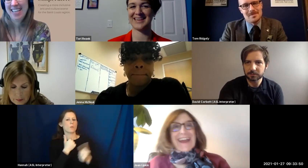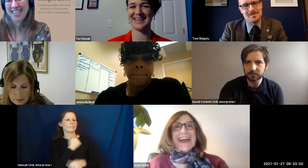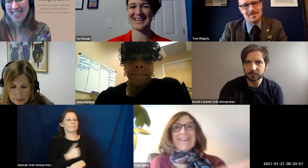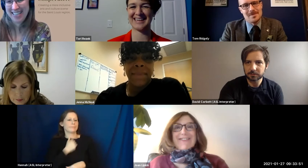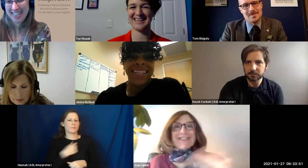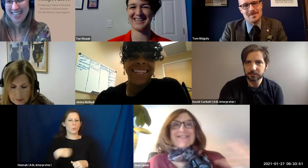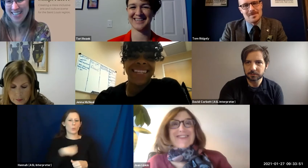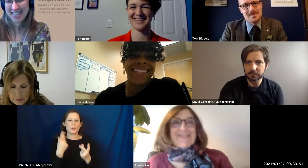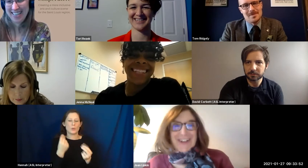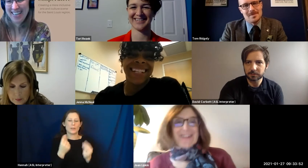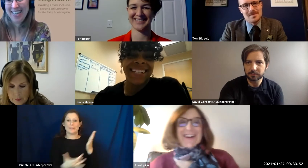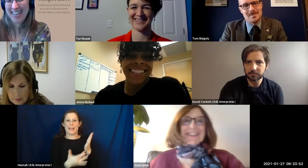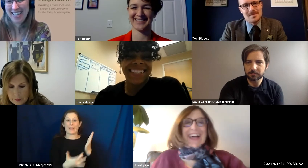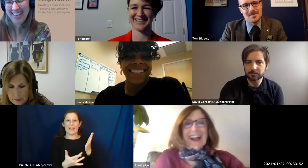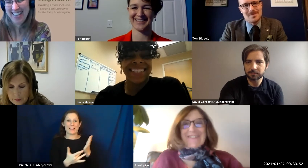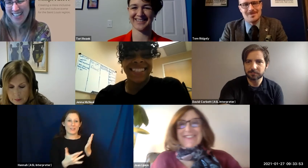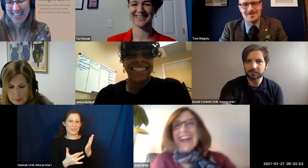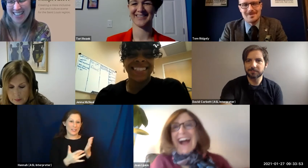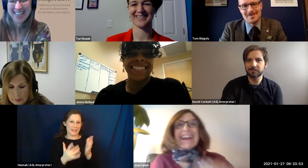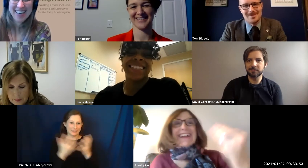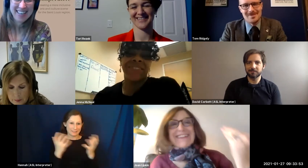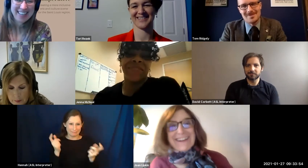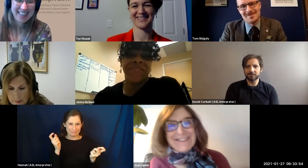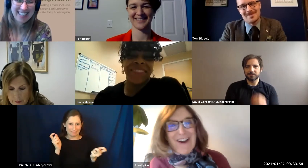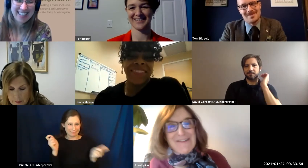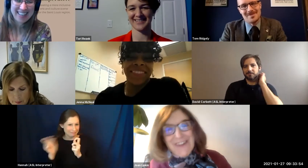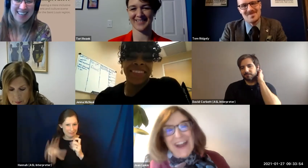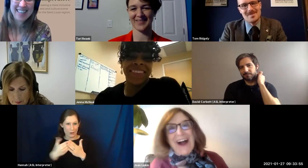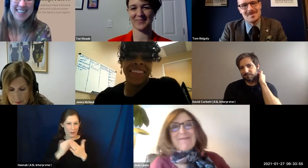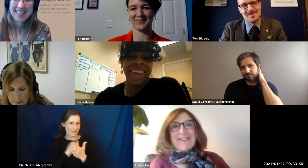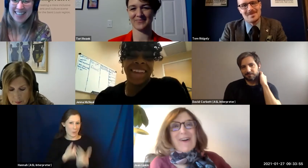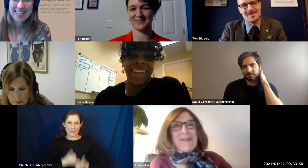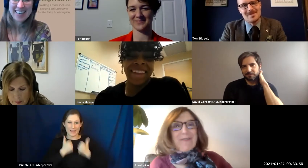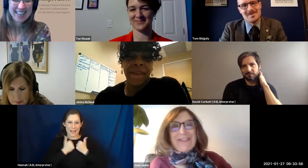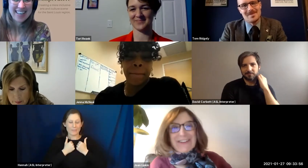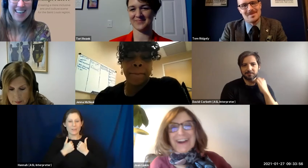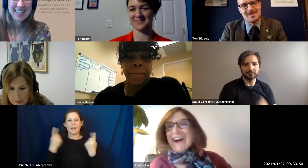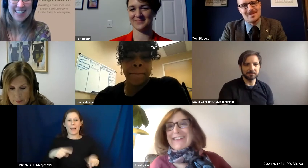and how it's going to change all of our lives i got kicked off i'm sorry friends and colleagues